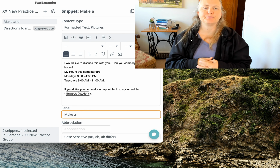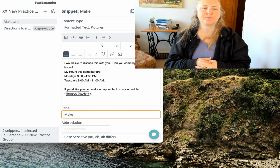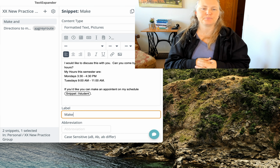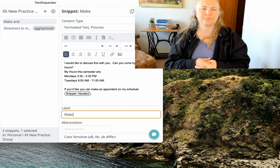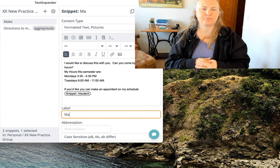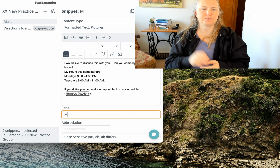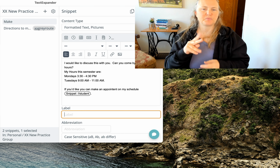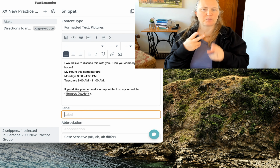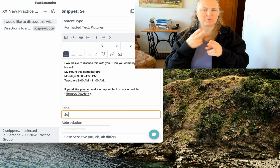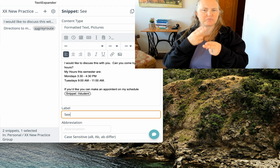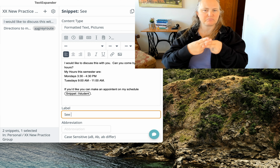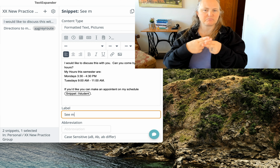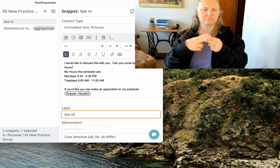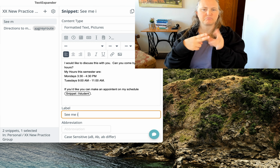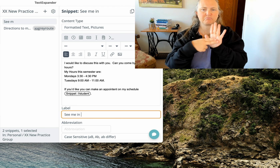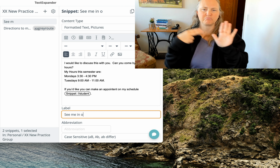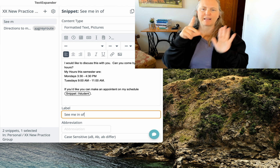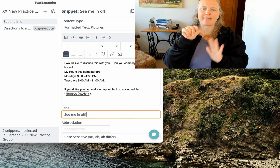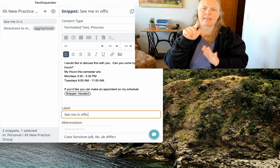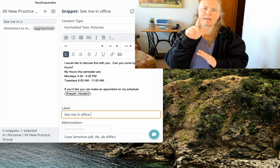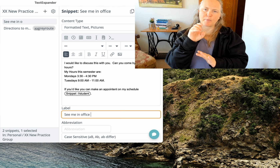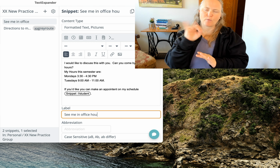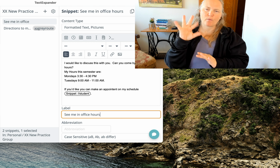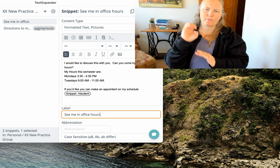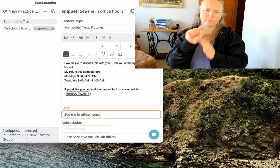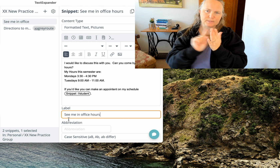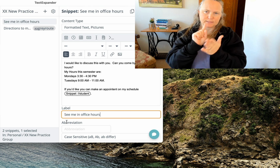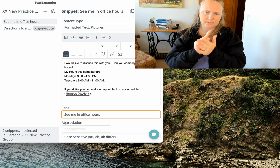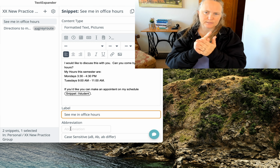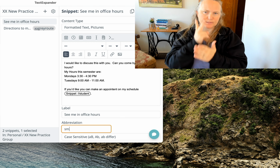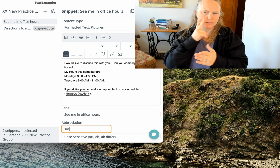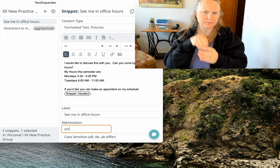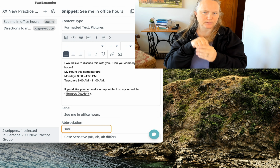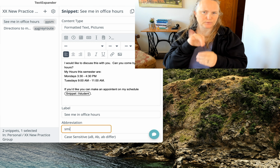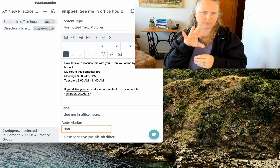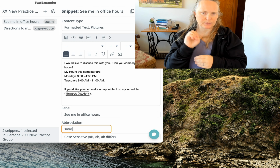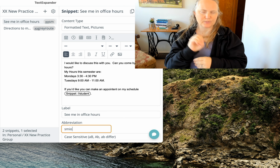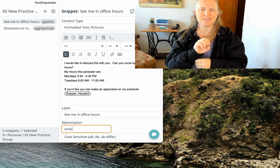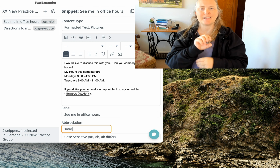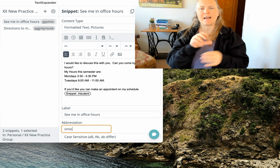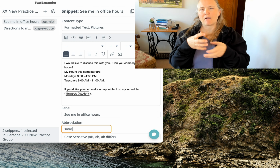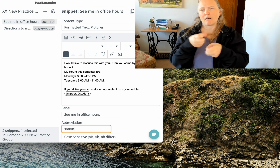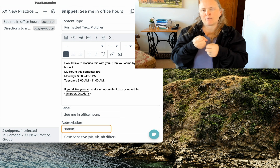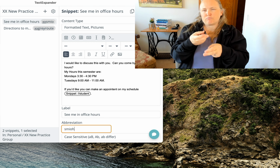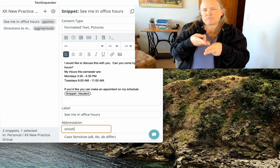See me in office hours. Office hours. See me in office hours.